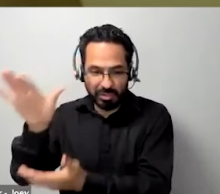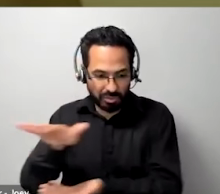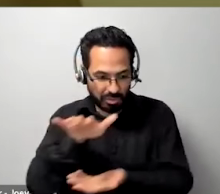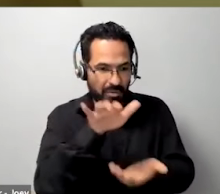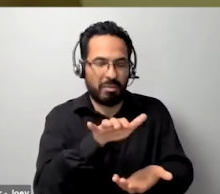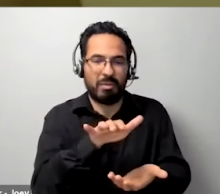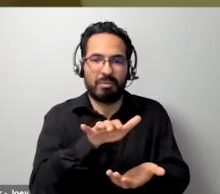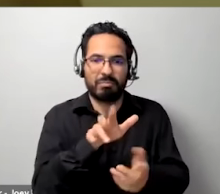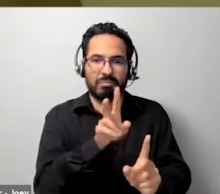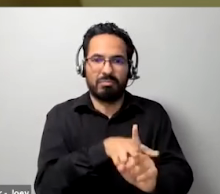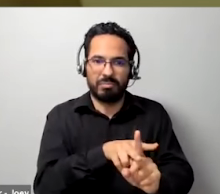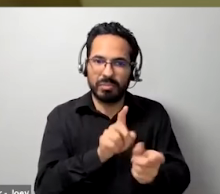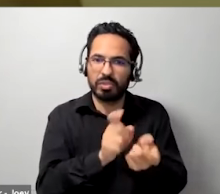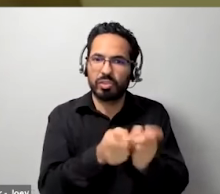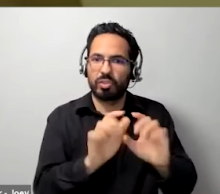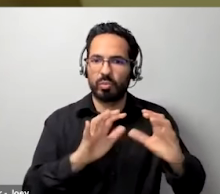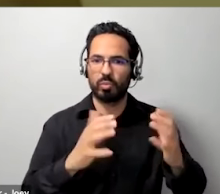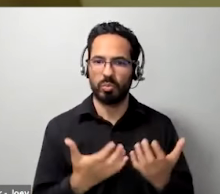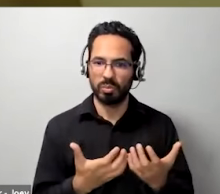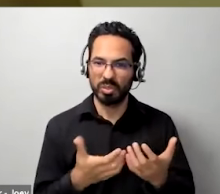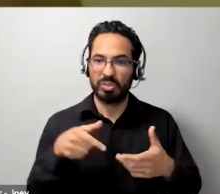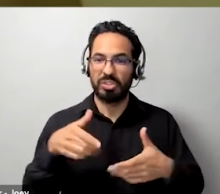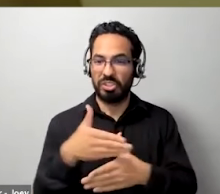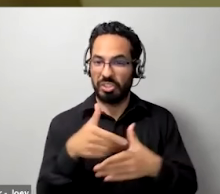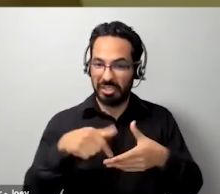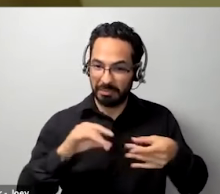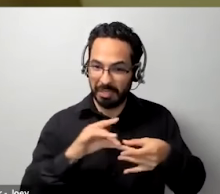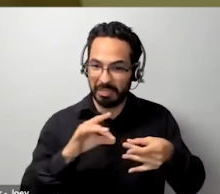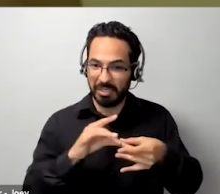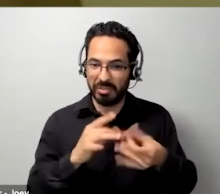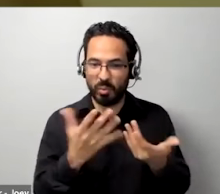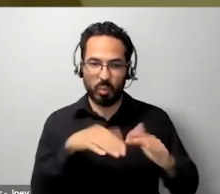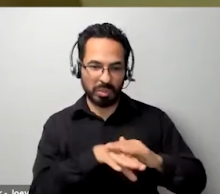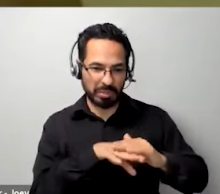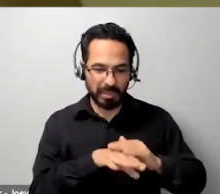So your ability to kind of share this message about what accessibility is, why it's impactful,